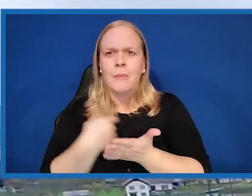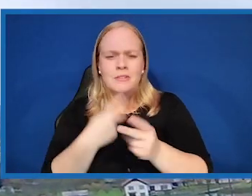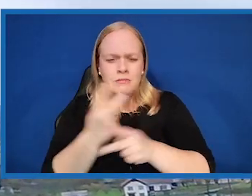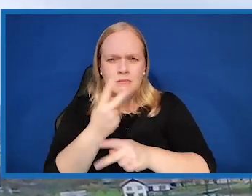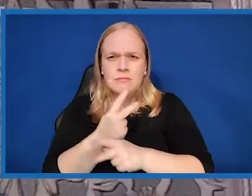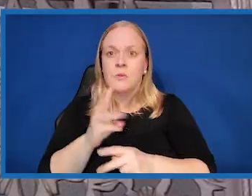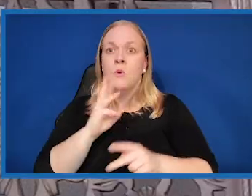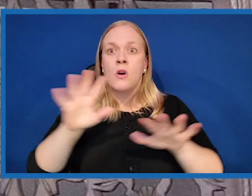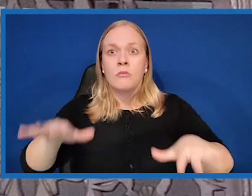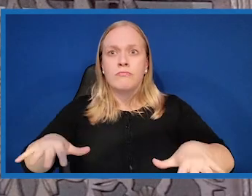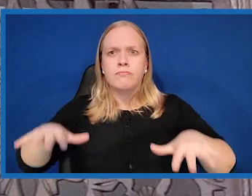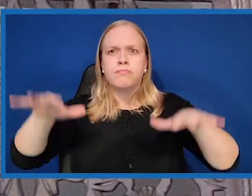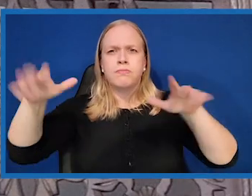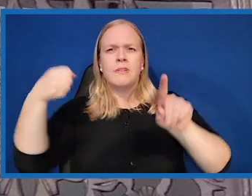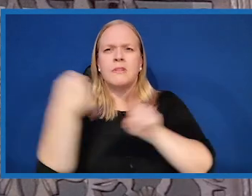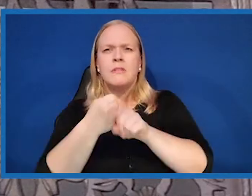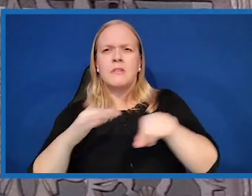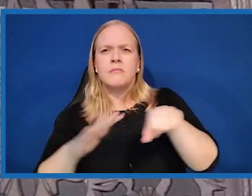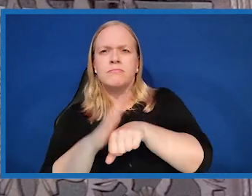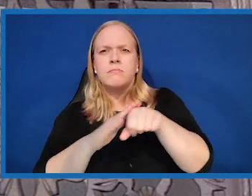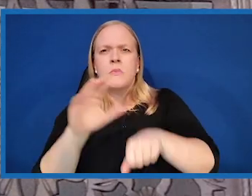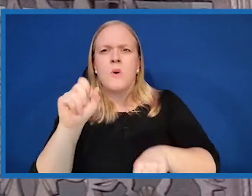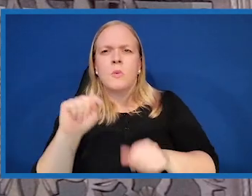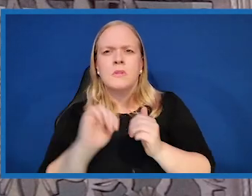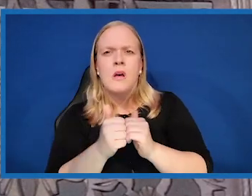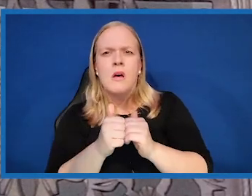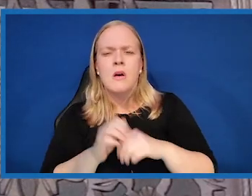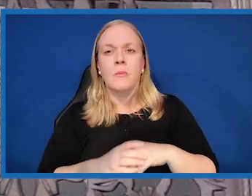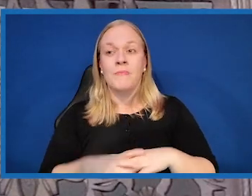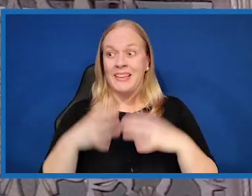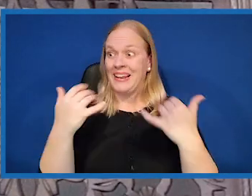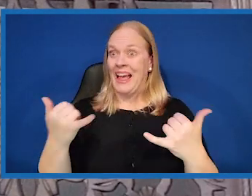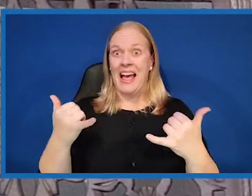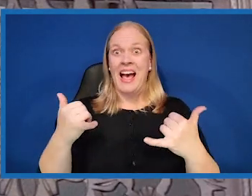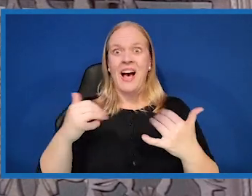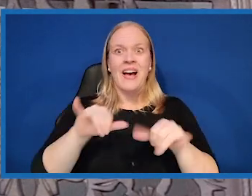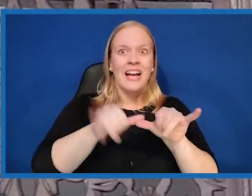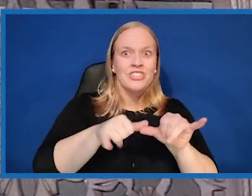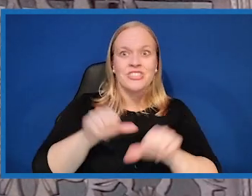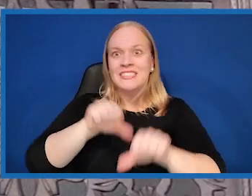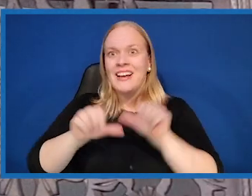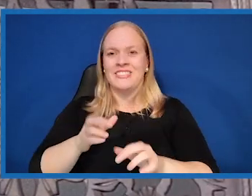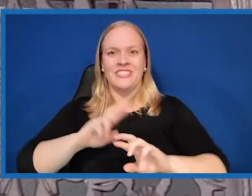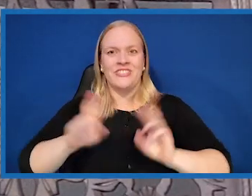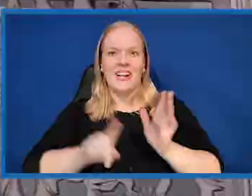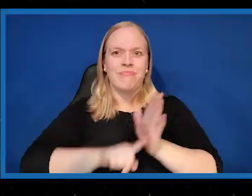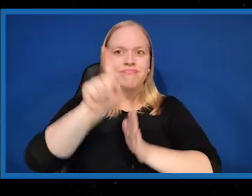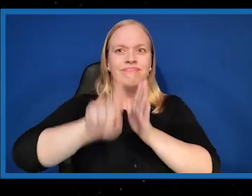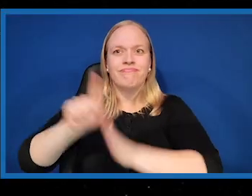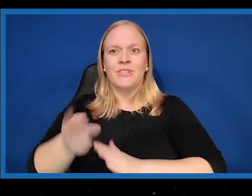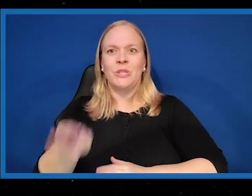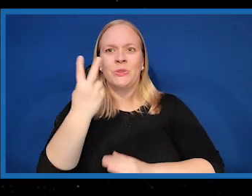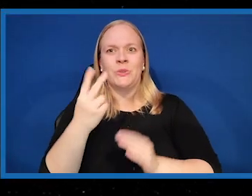NOW ENGINEERS AND SCIENTISTS ARE PREPARING TO LAUNCH TWO IDENTICAL SATELLITES TO ADD TO THIS LEGACY. FIRST, SENTINEL-6